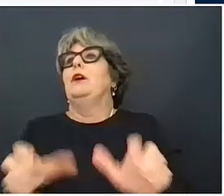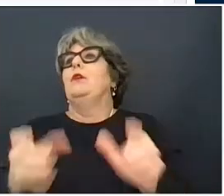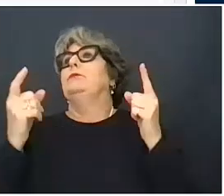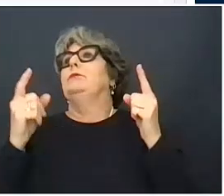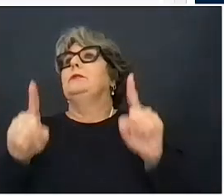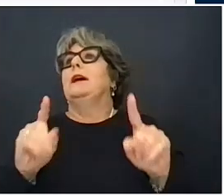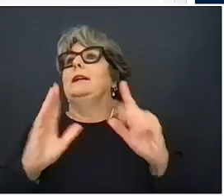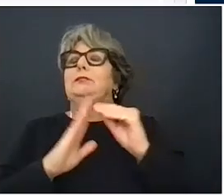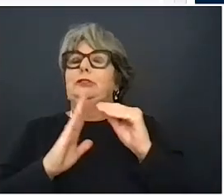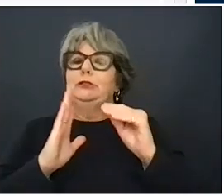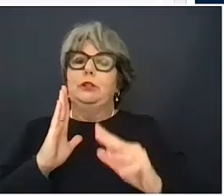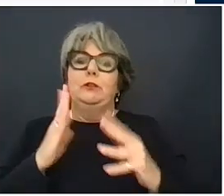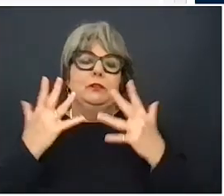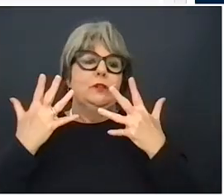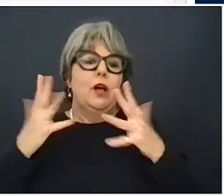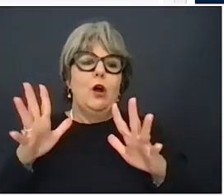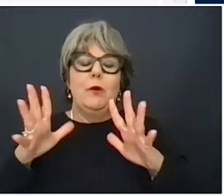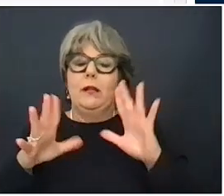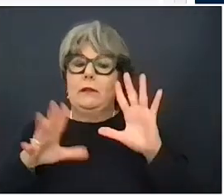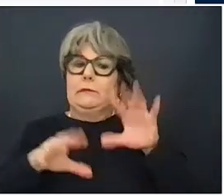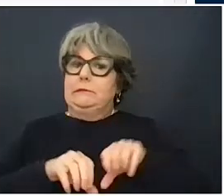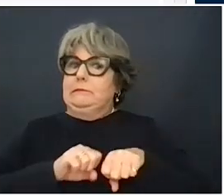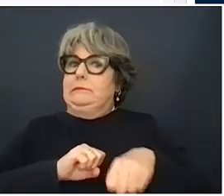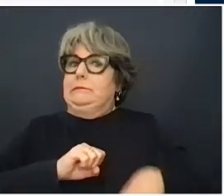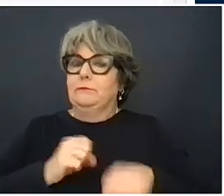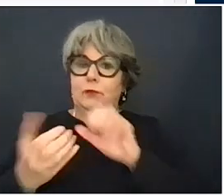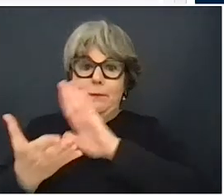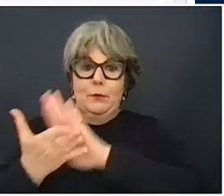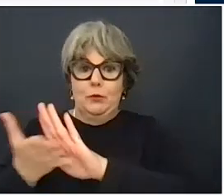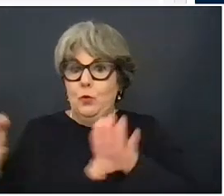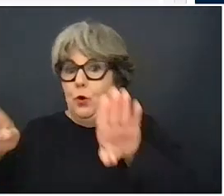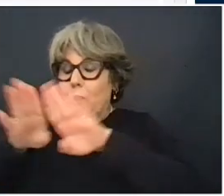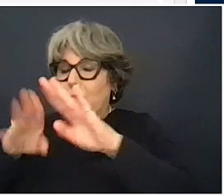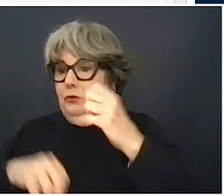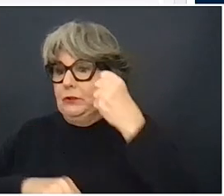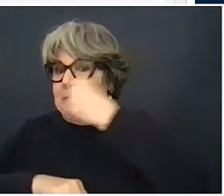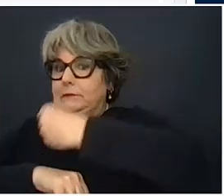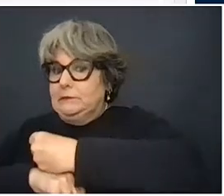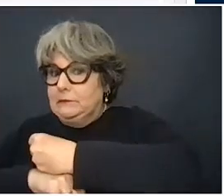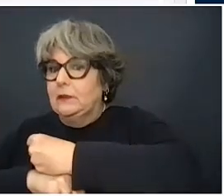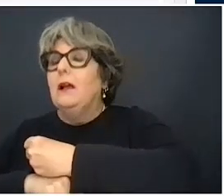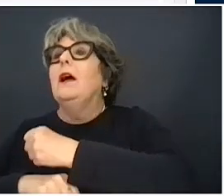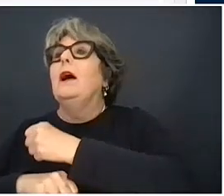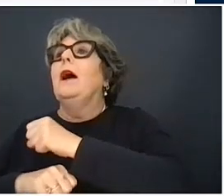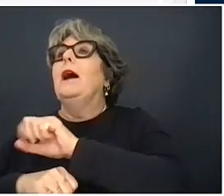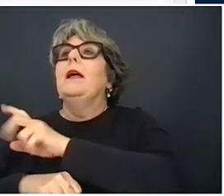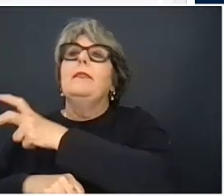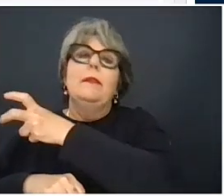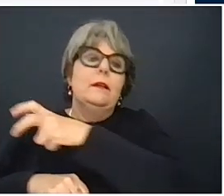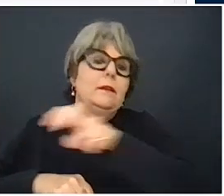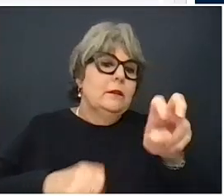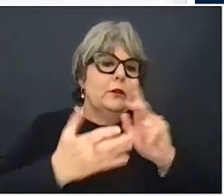already devastated from a school closure sort of encouraged and pushed into a program that is substandard and low